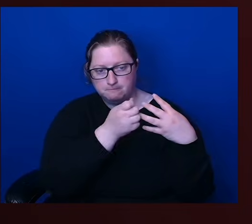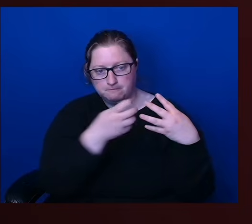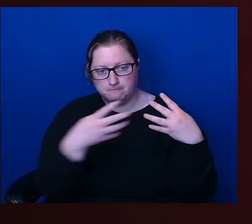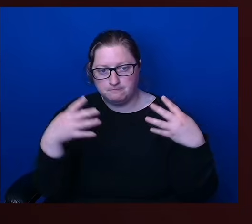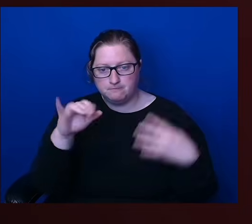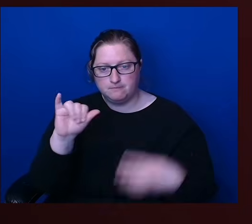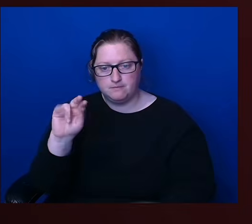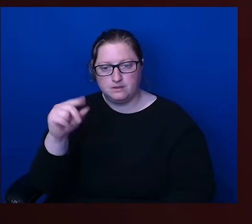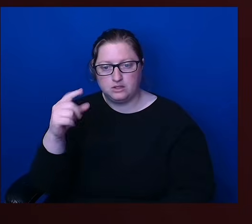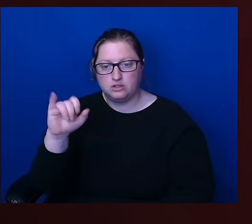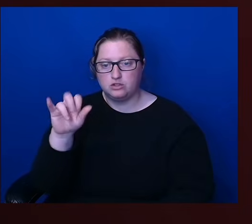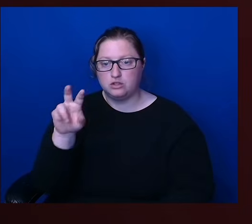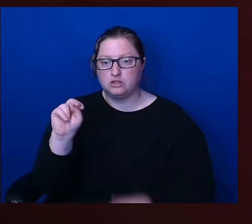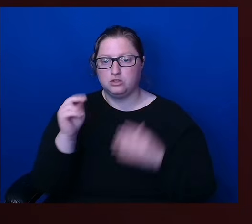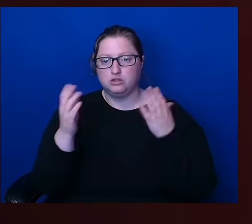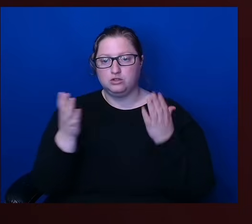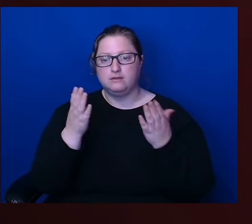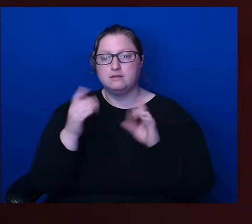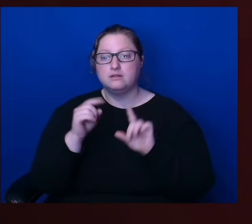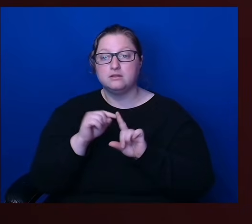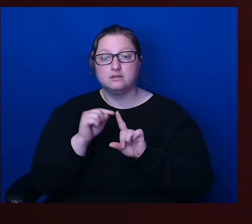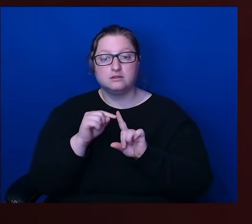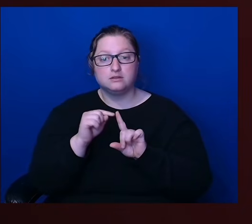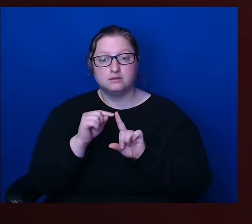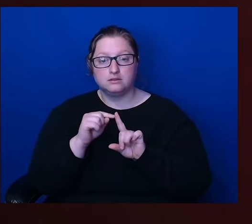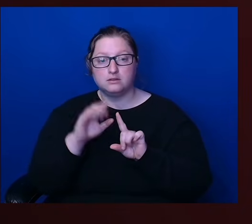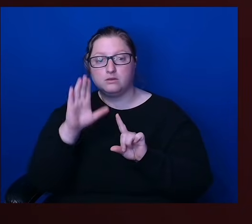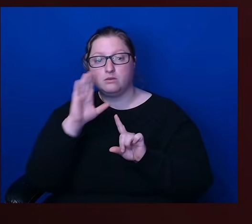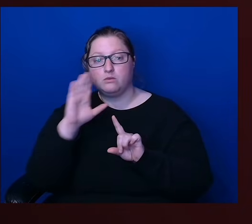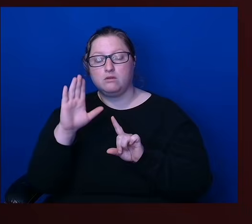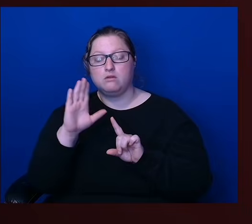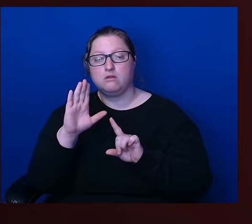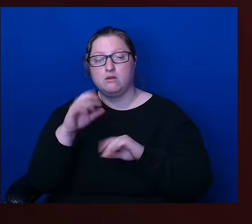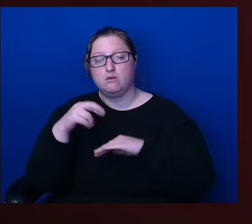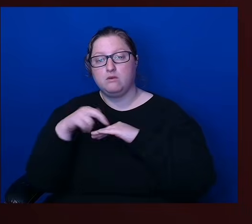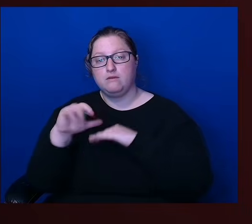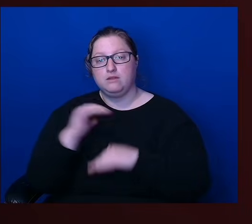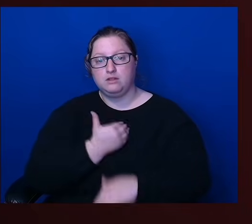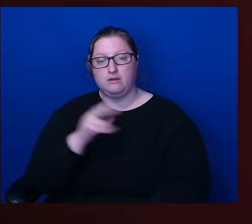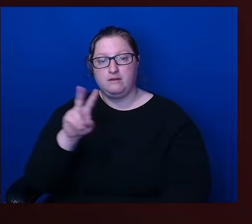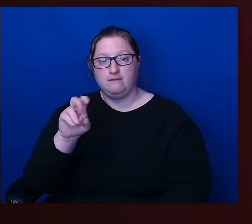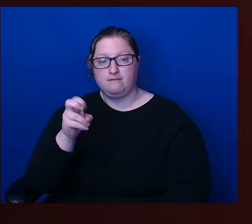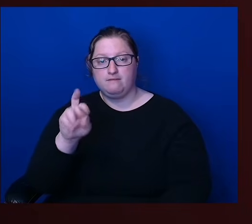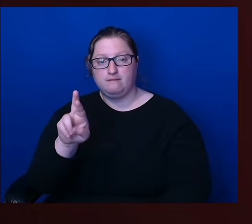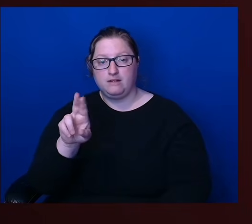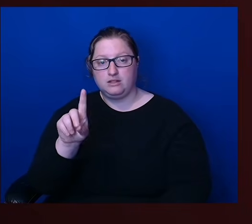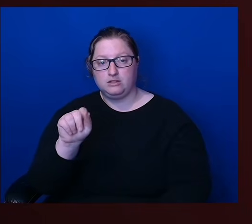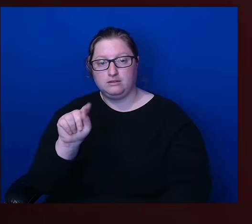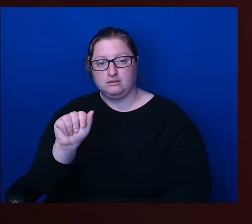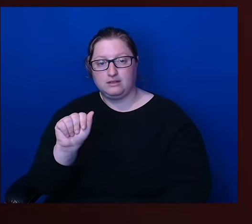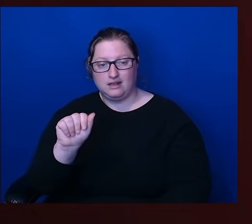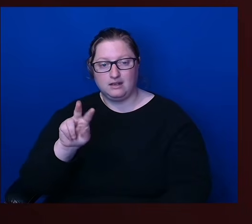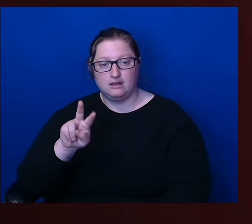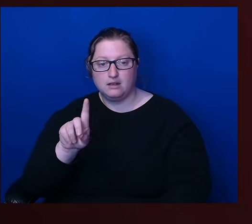this will basically reference our vector data extensions. And what's that going to do is it's going to give